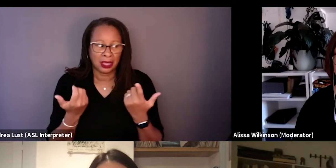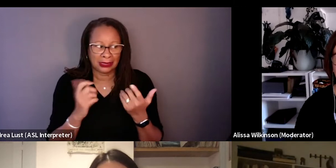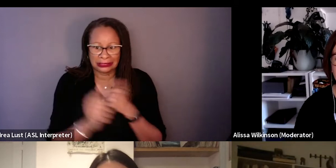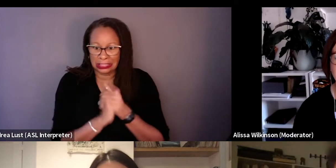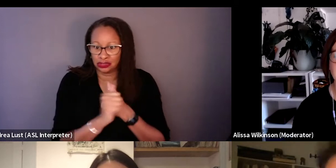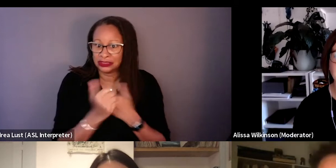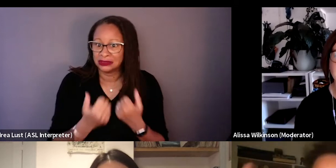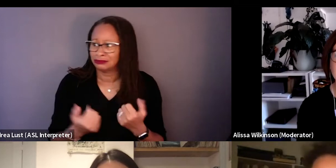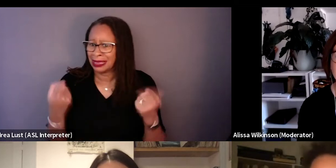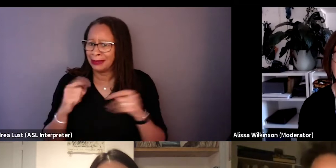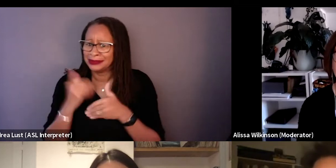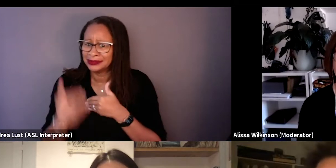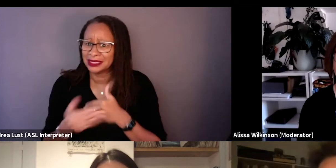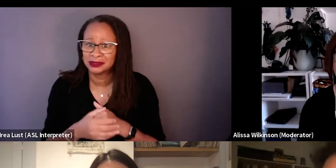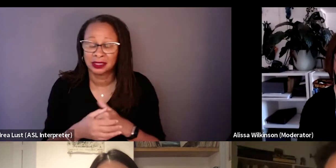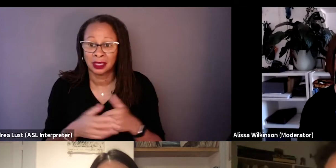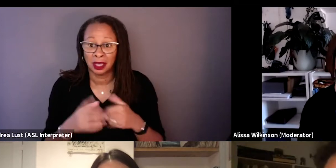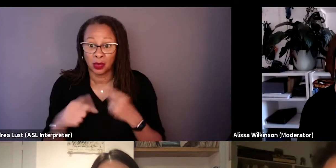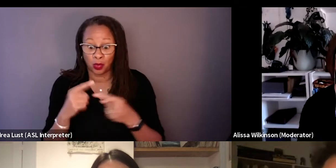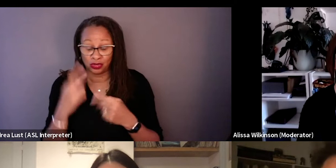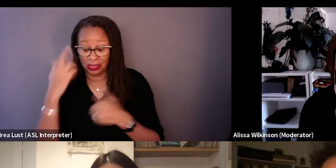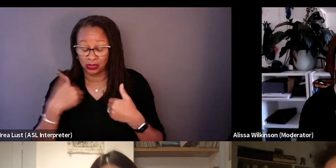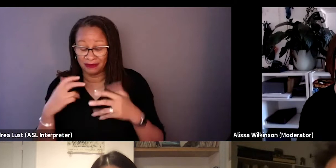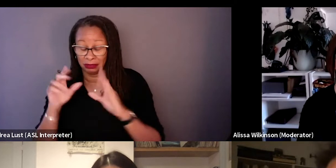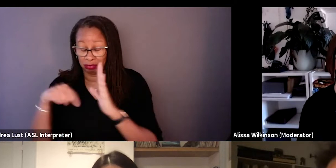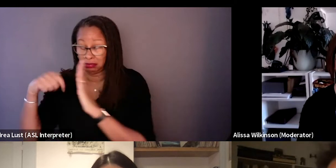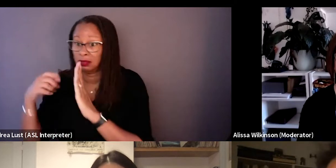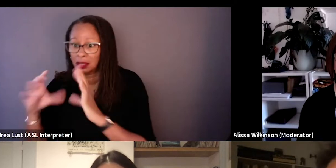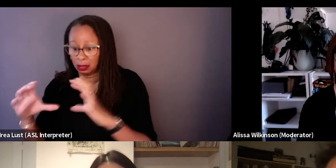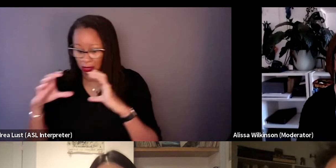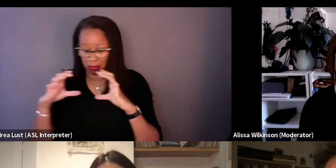And where you realize, okay, now it's the, the film is the least important part